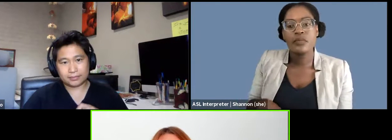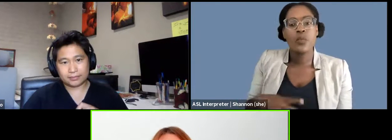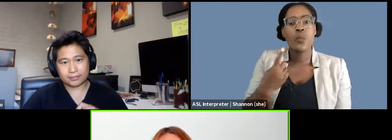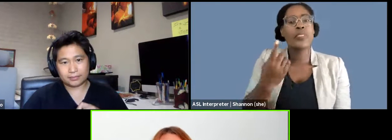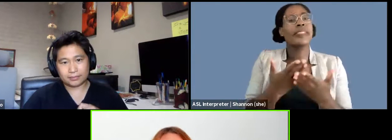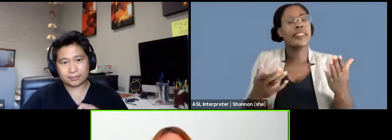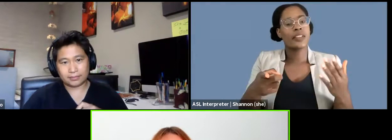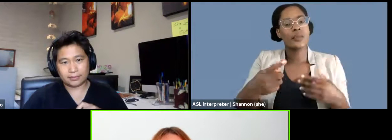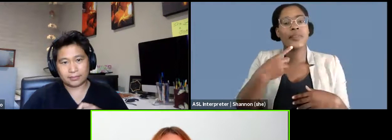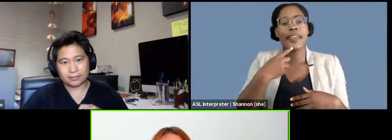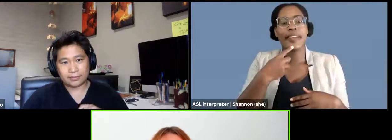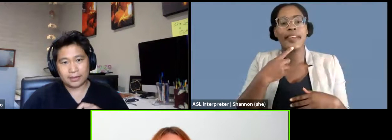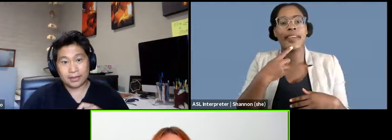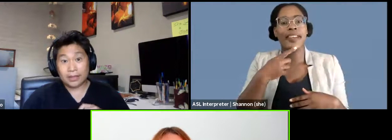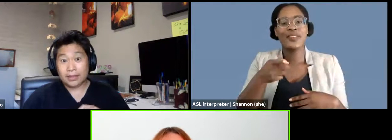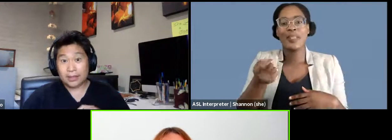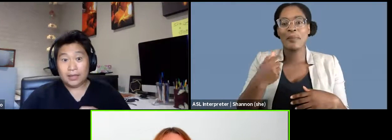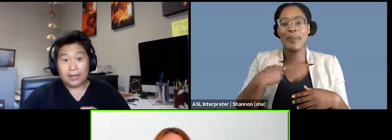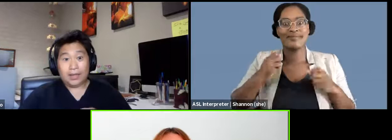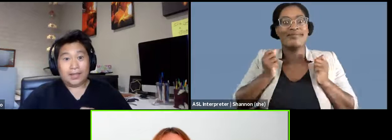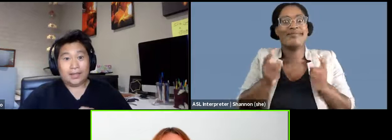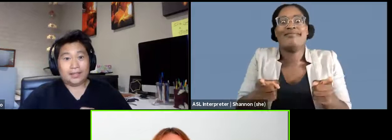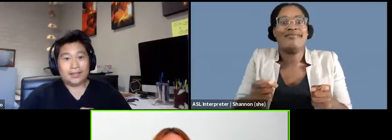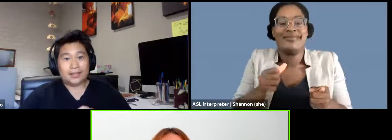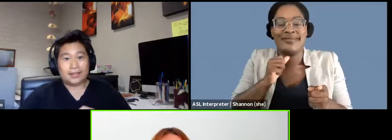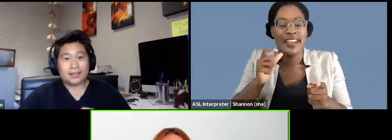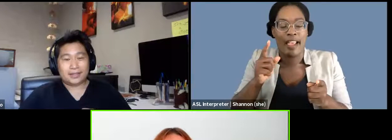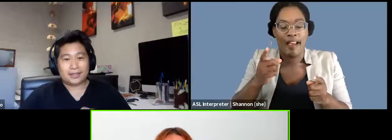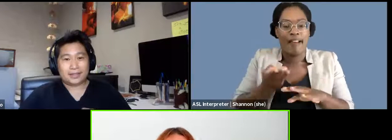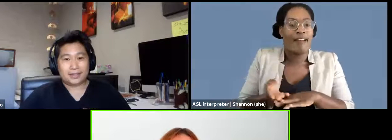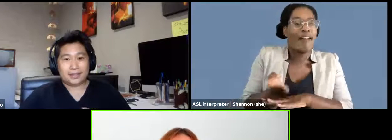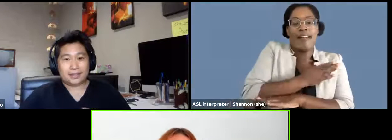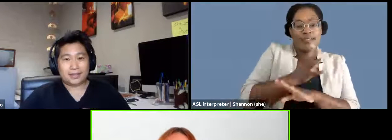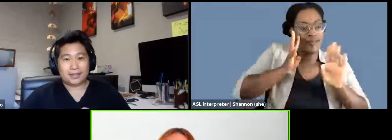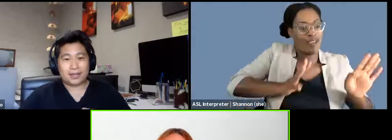this work alone and that you build that coalition. Any tips for how to do that?